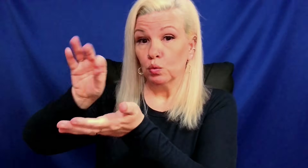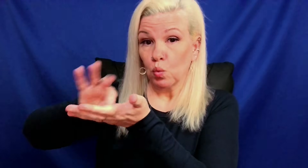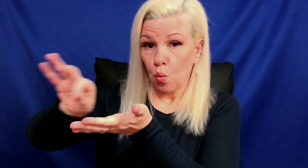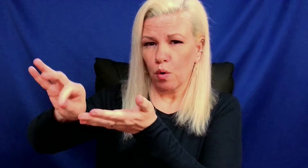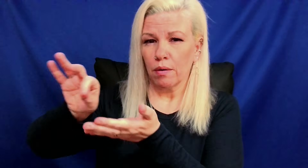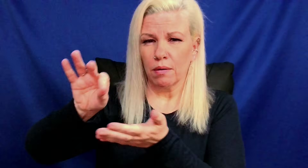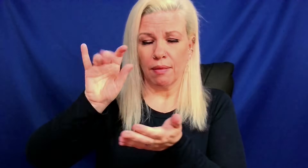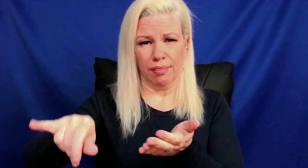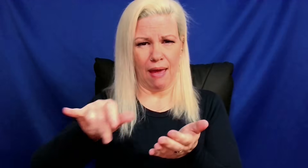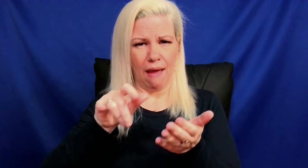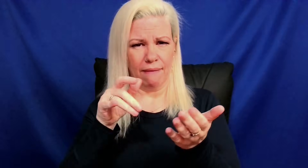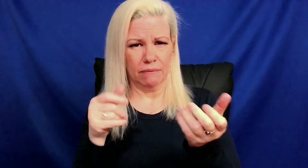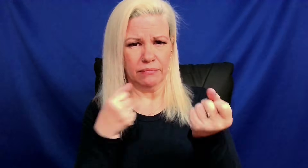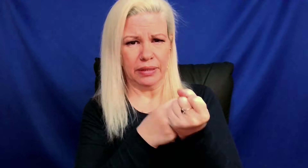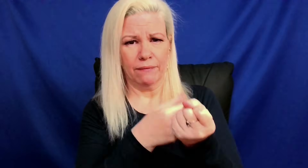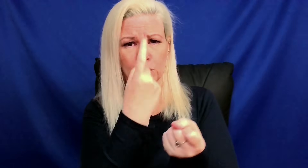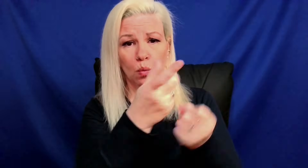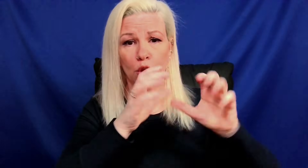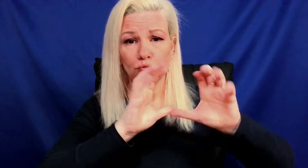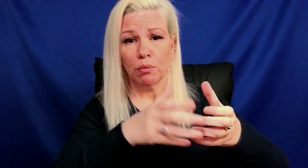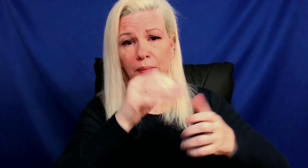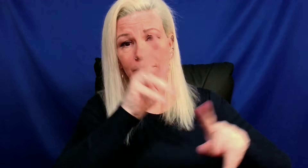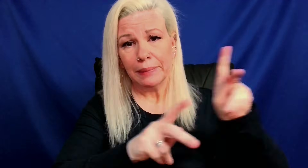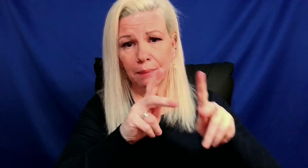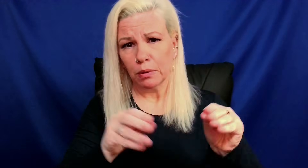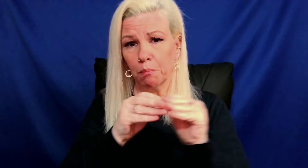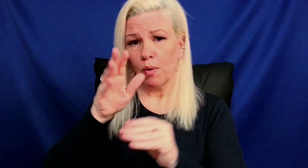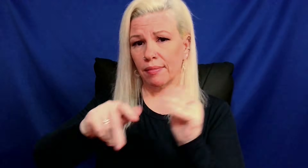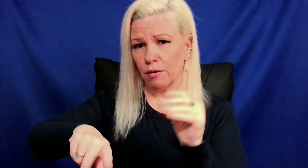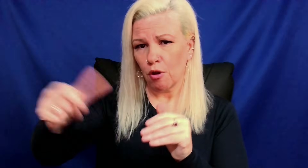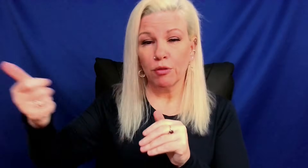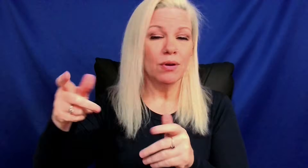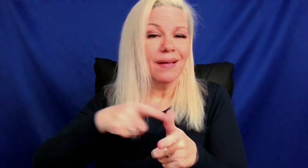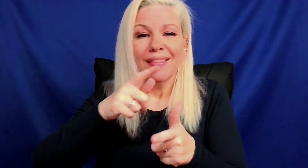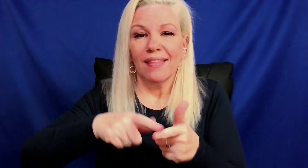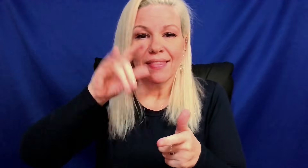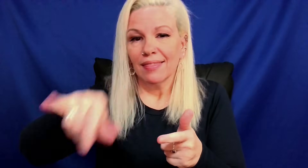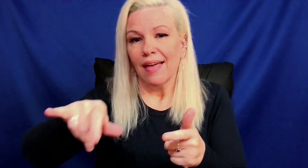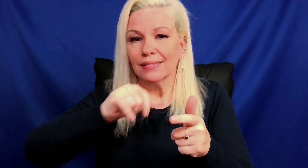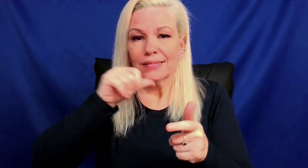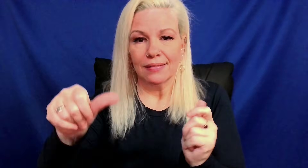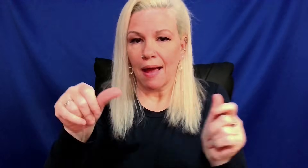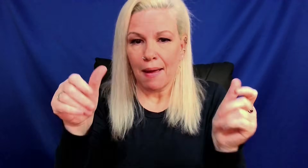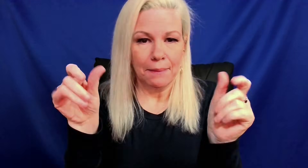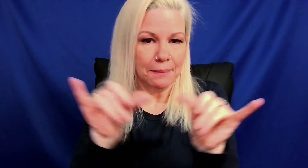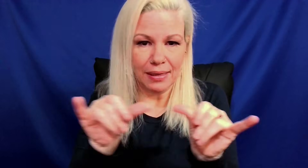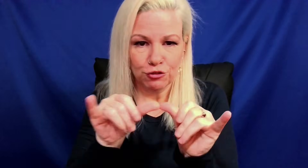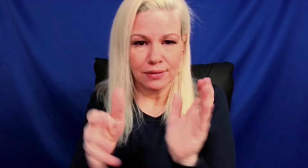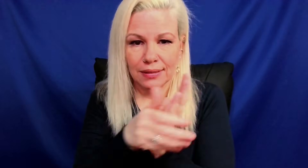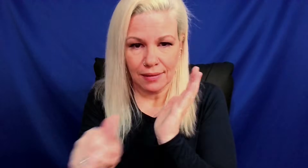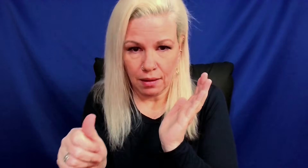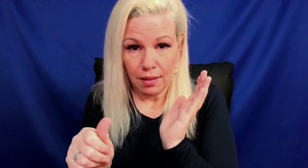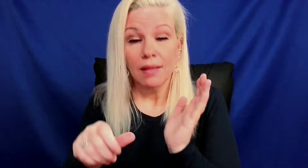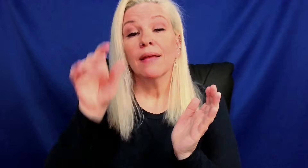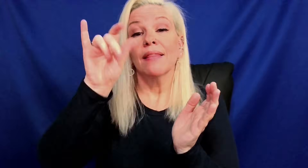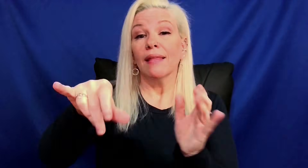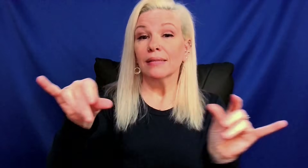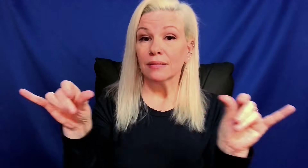one group of people over another, then it's not measuring skill. It's measuring privilege, culture, background,